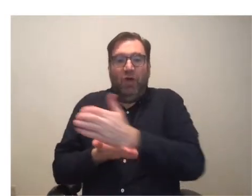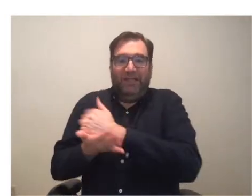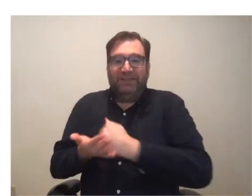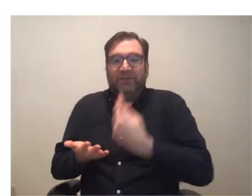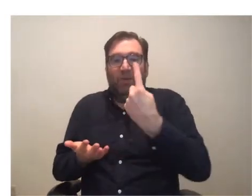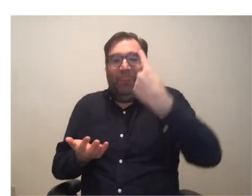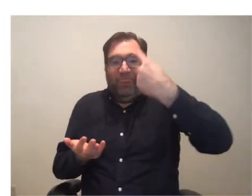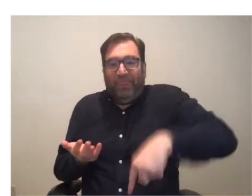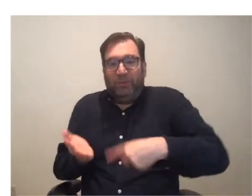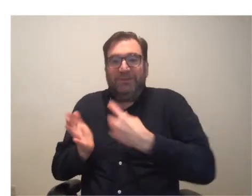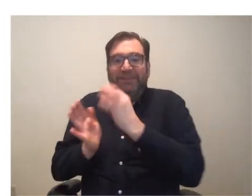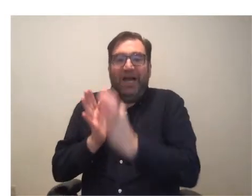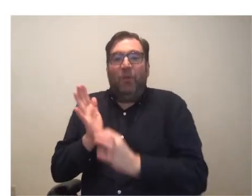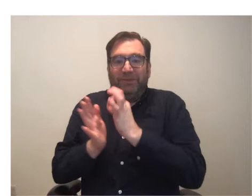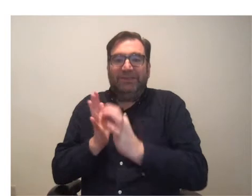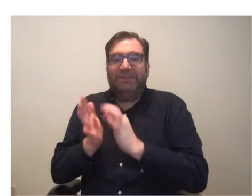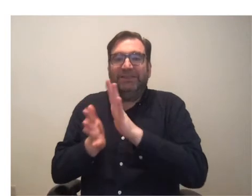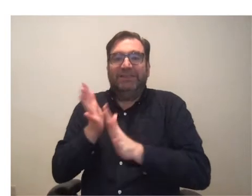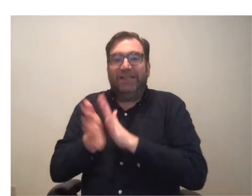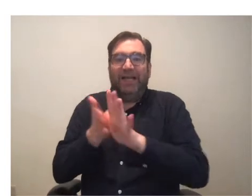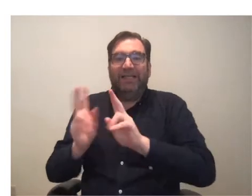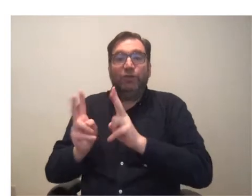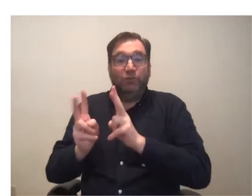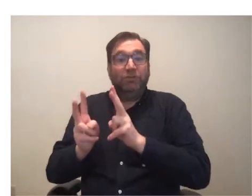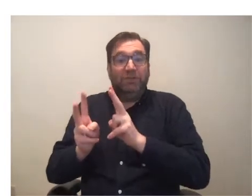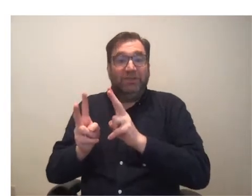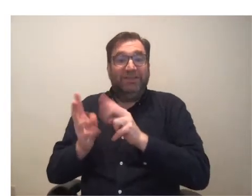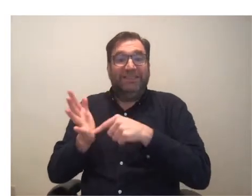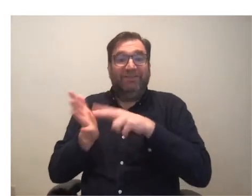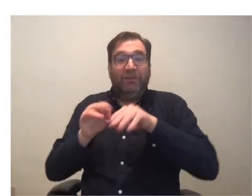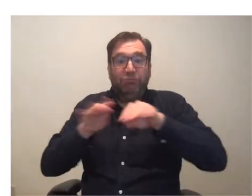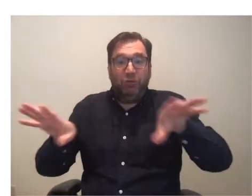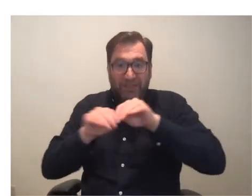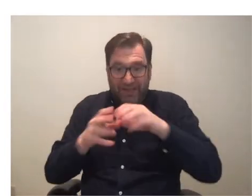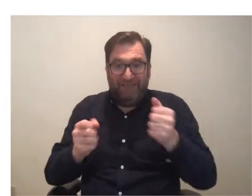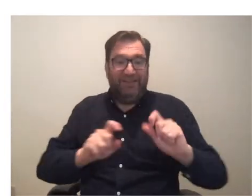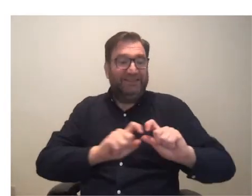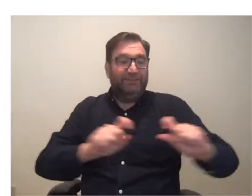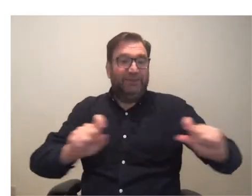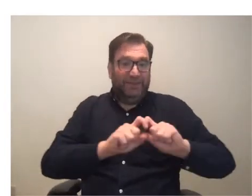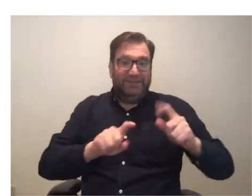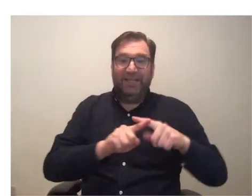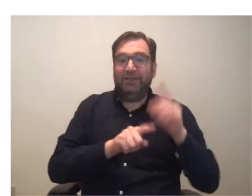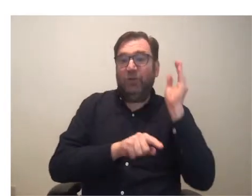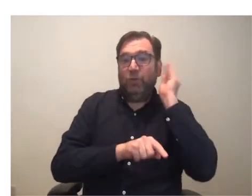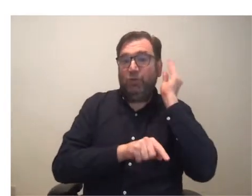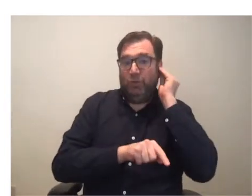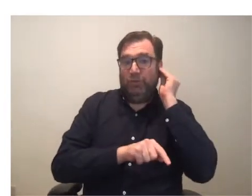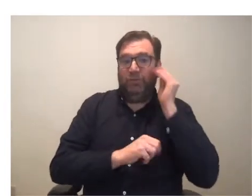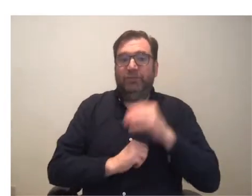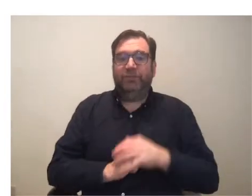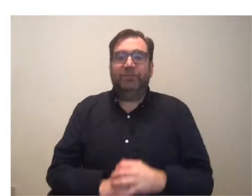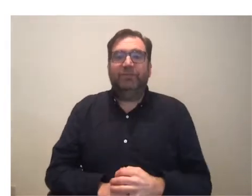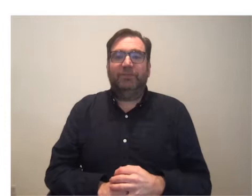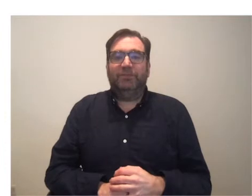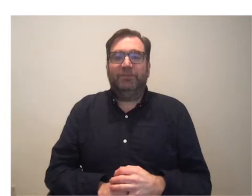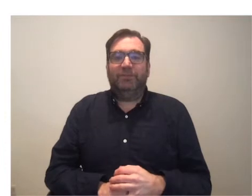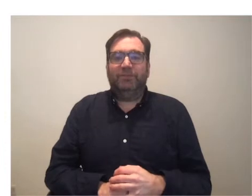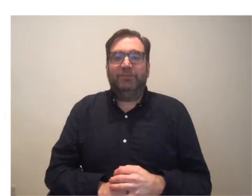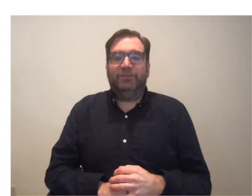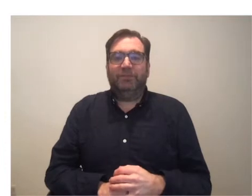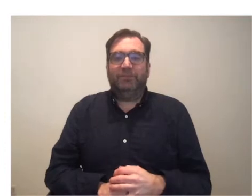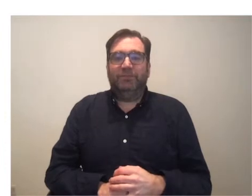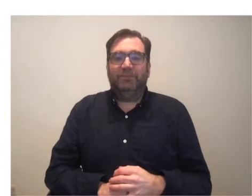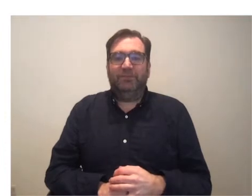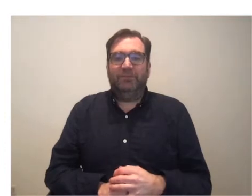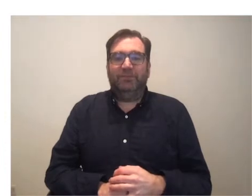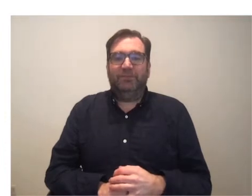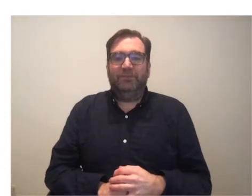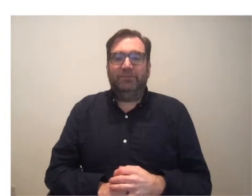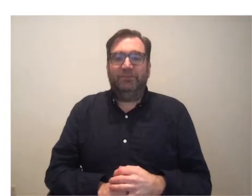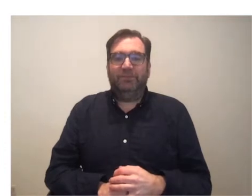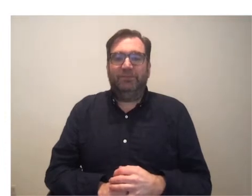which is collected from over 1000 hours of sign language interpreted TV broadcasts with subtitles of the audio content.